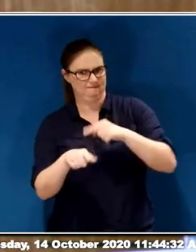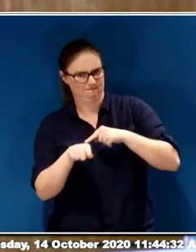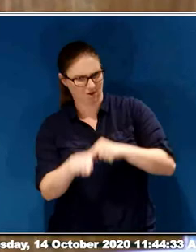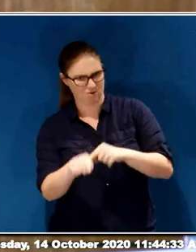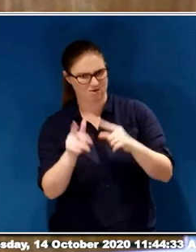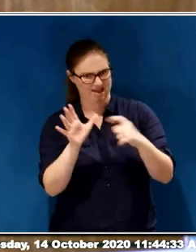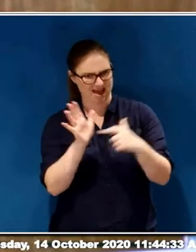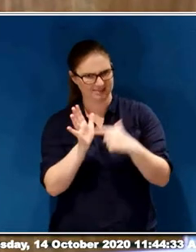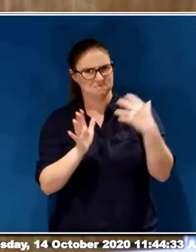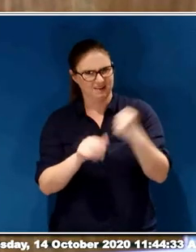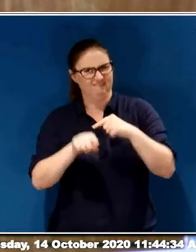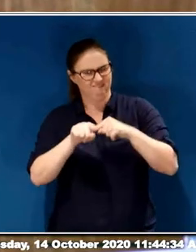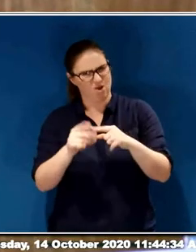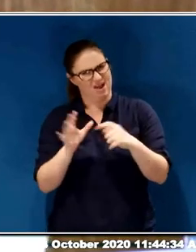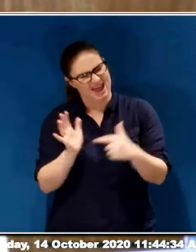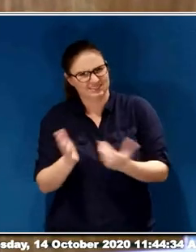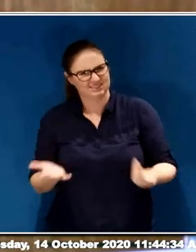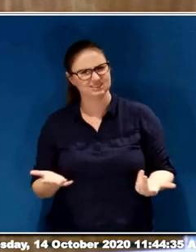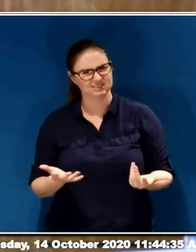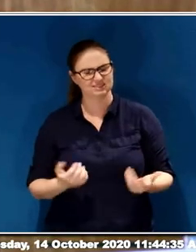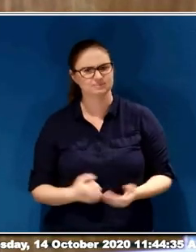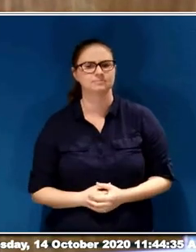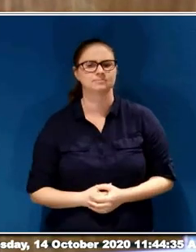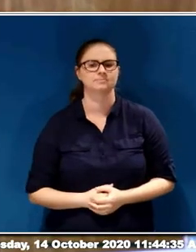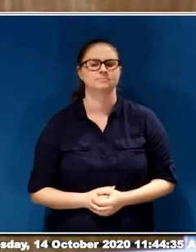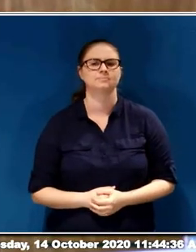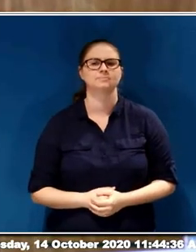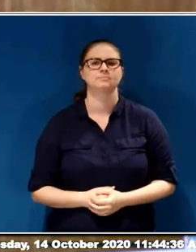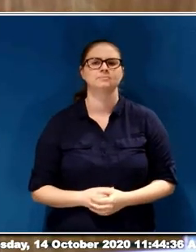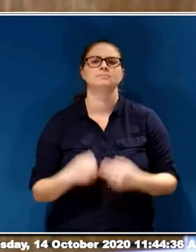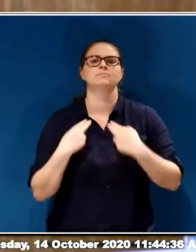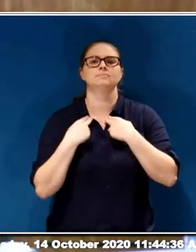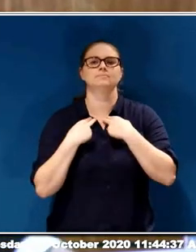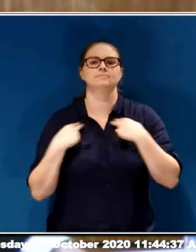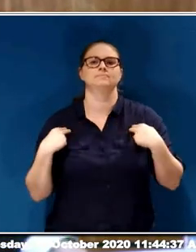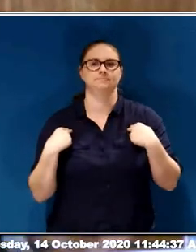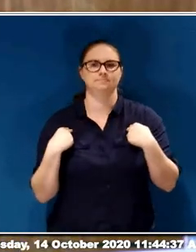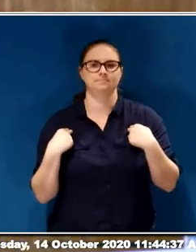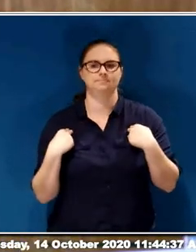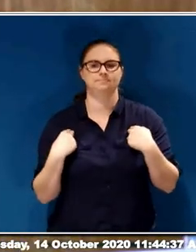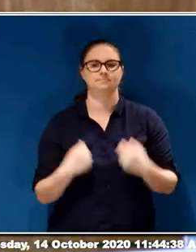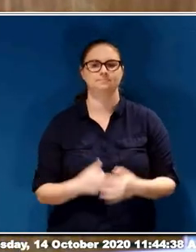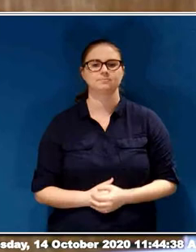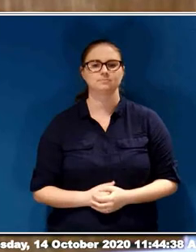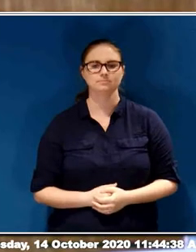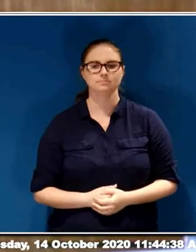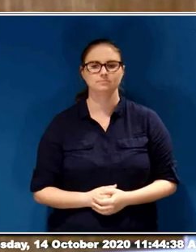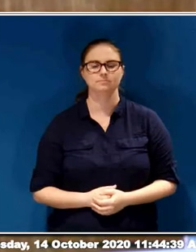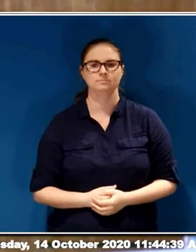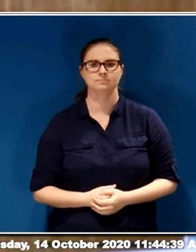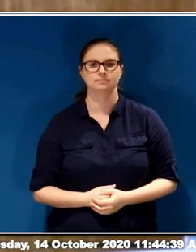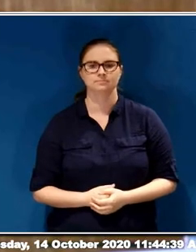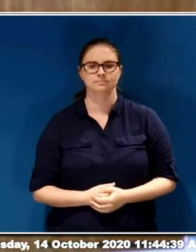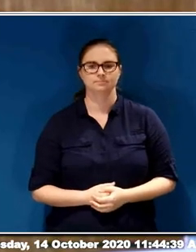Commissioners, subject to any questions that you may have of Sarah, I will